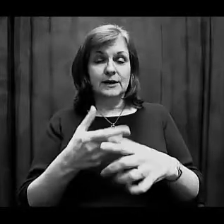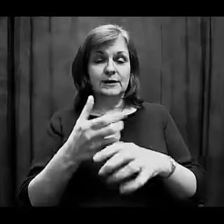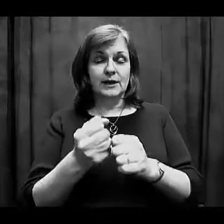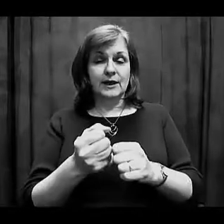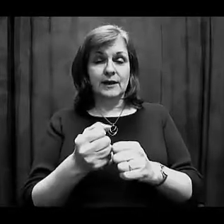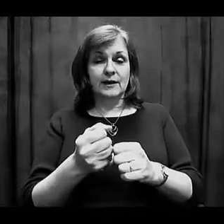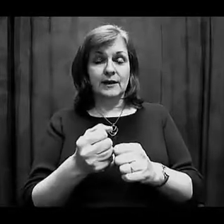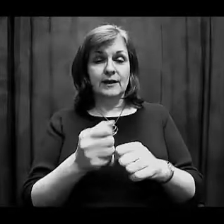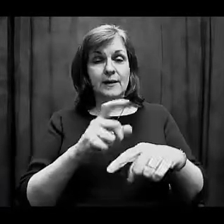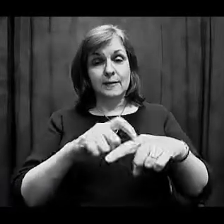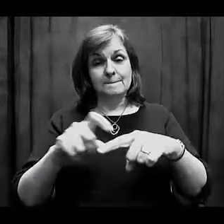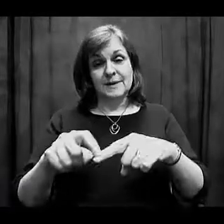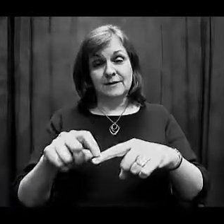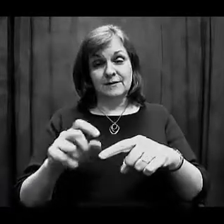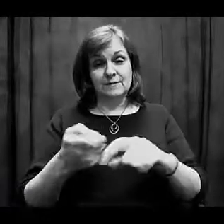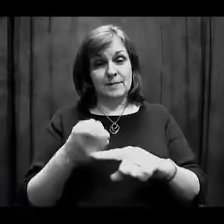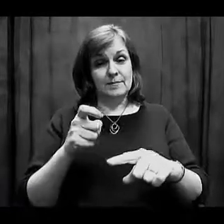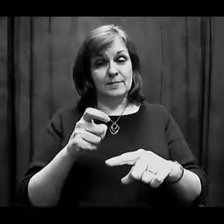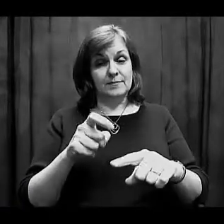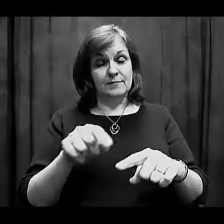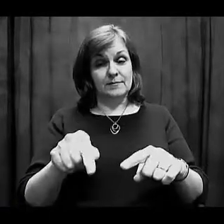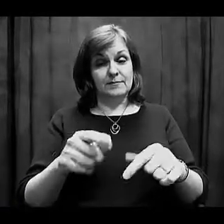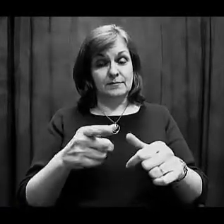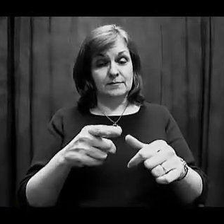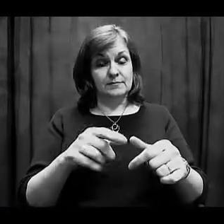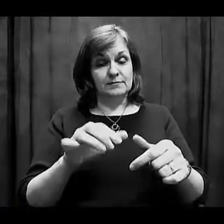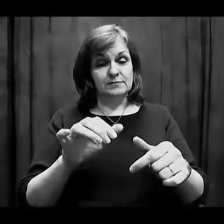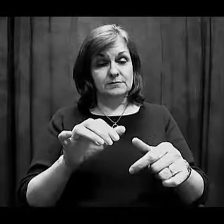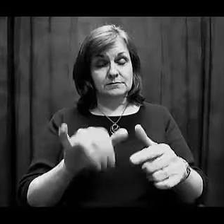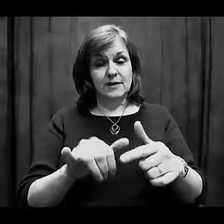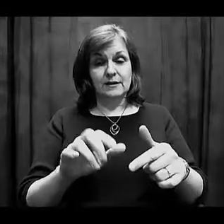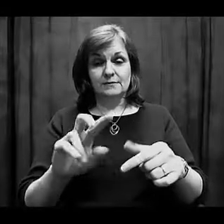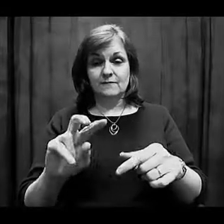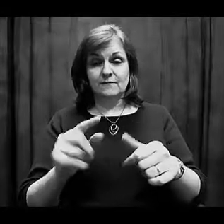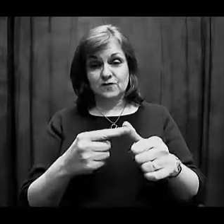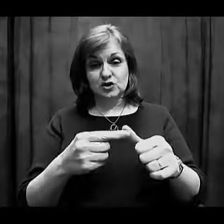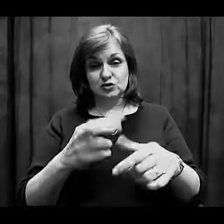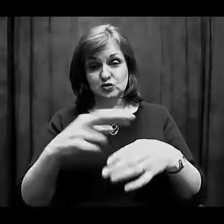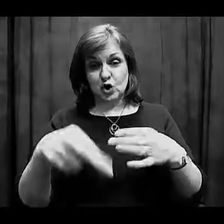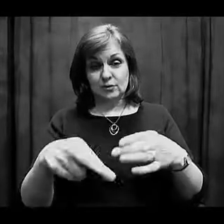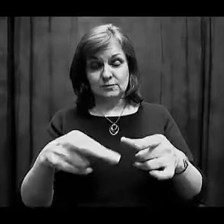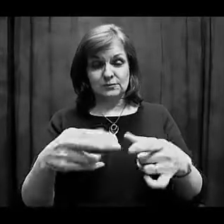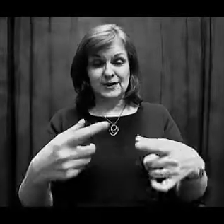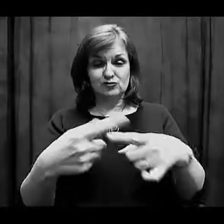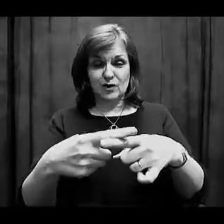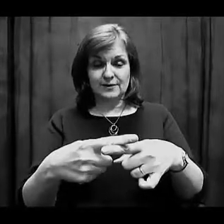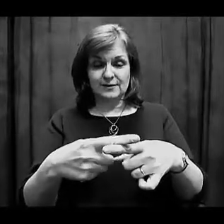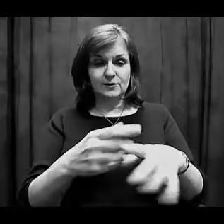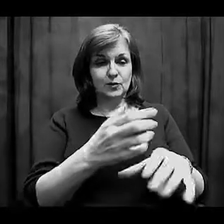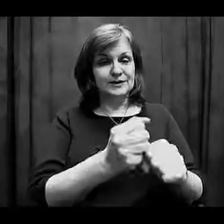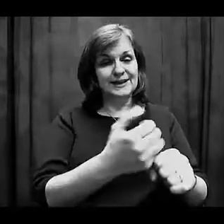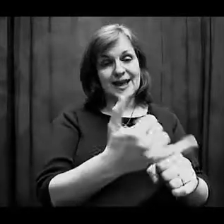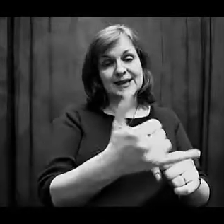from these peas that produced these peas and try to figure out what was next -- so he took the yellow pea